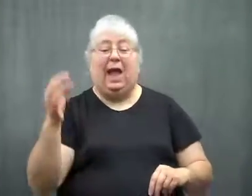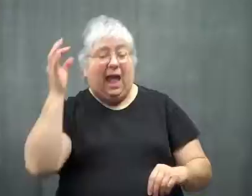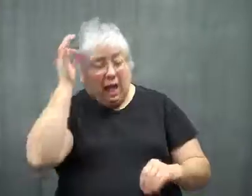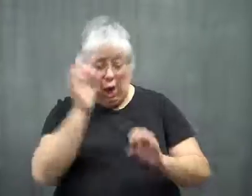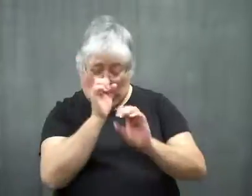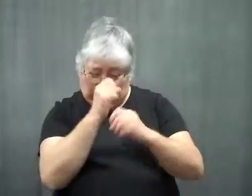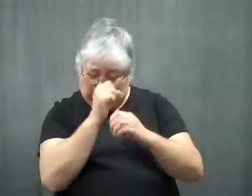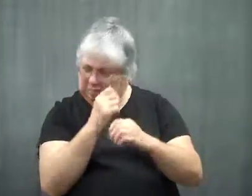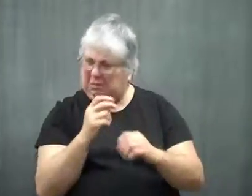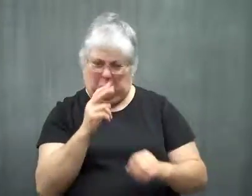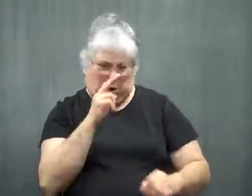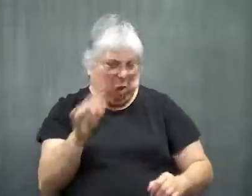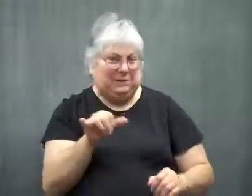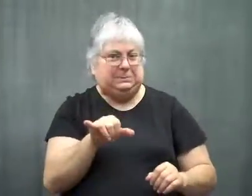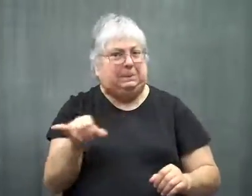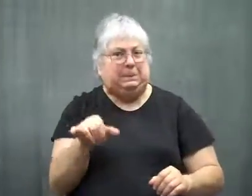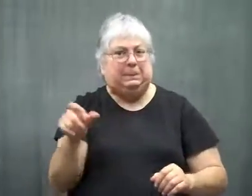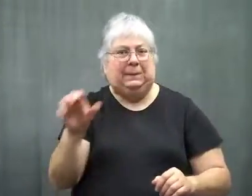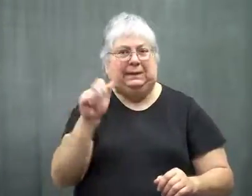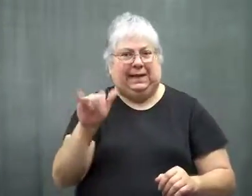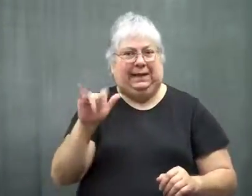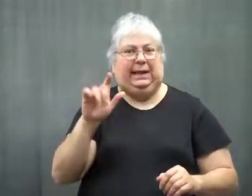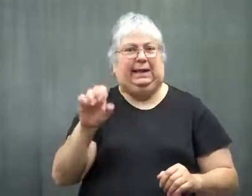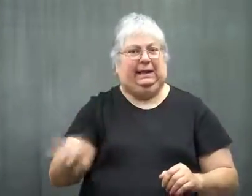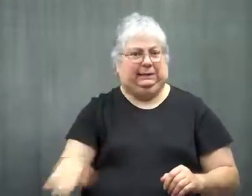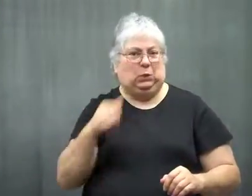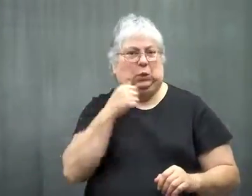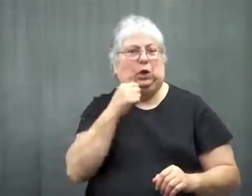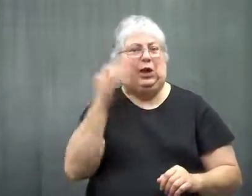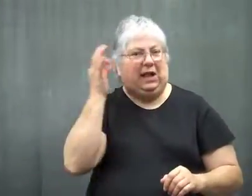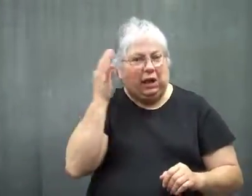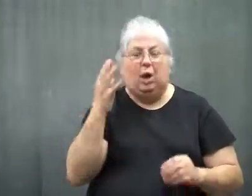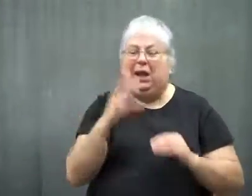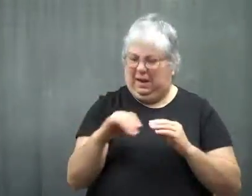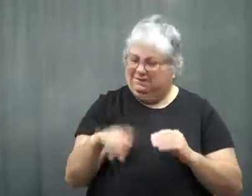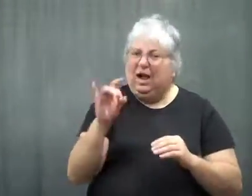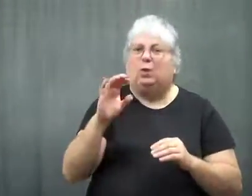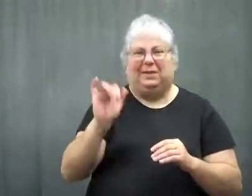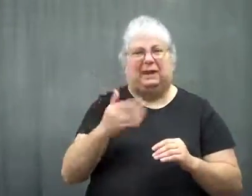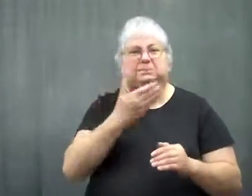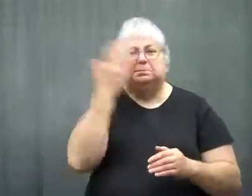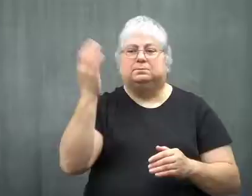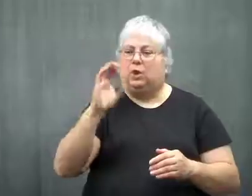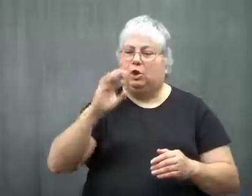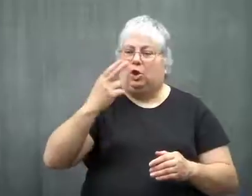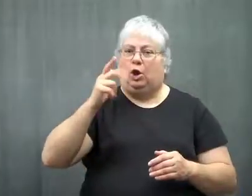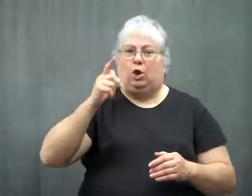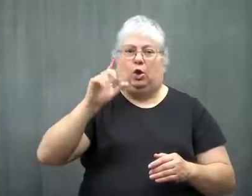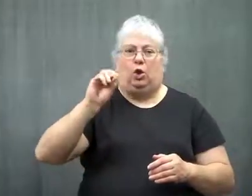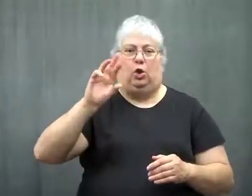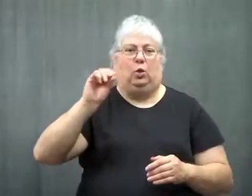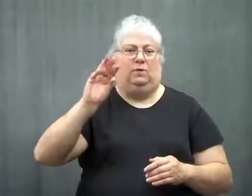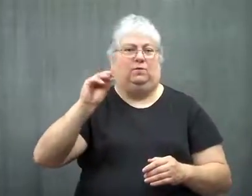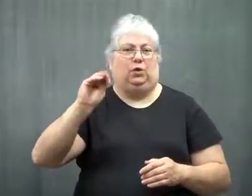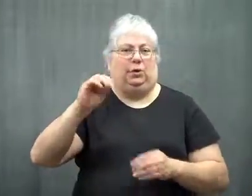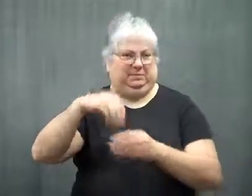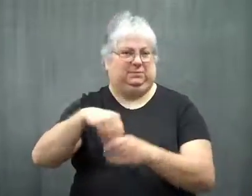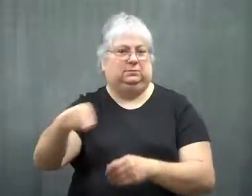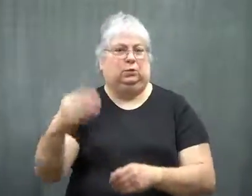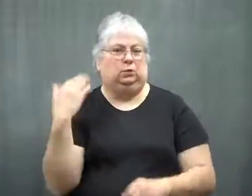Microscopic examination of the hair said it was similar to Caylee's. Chloroform was detected in the trunk.